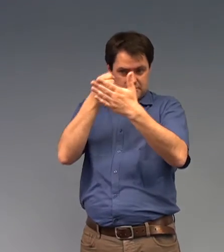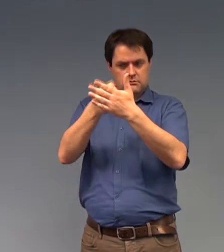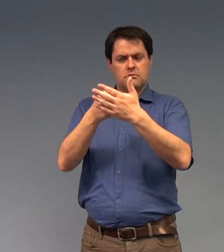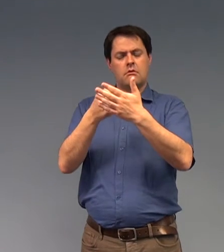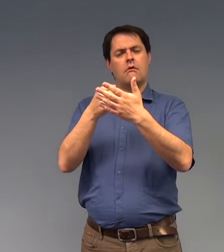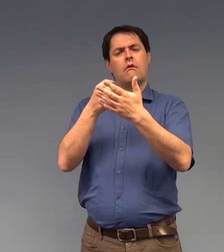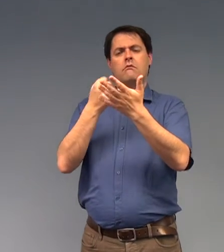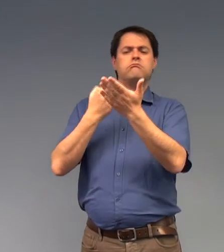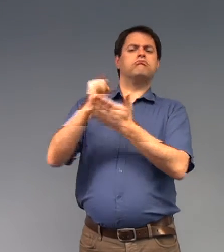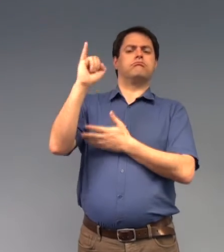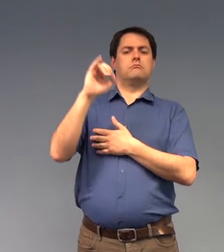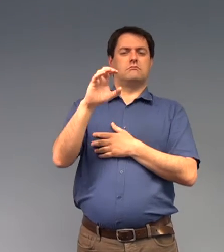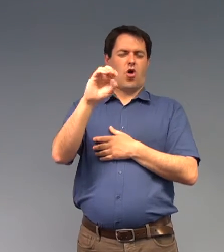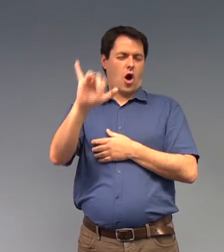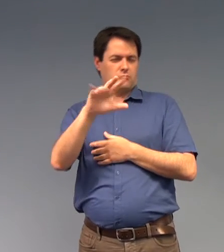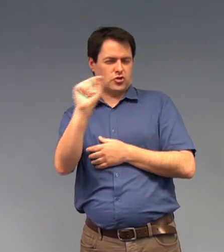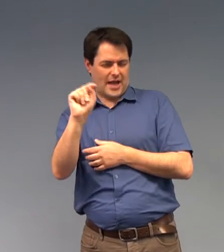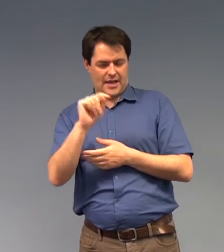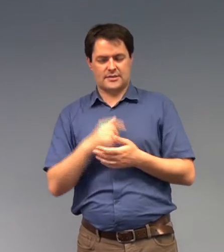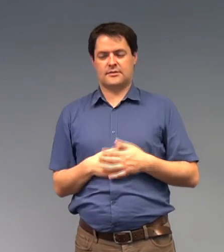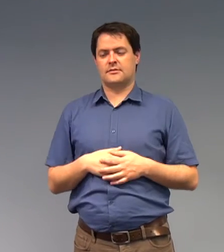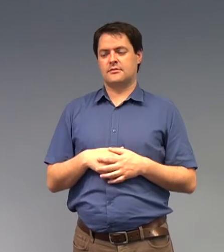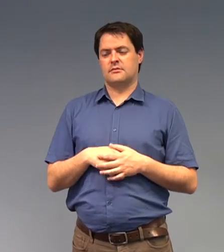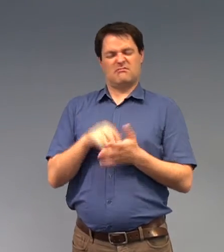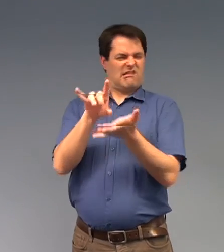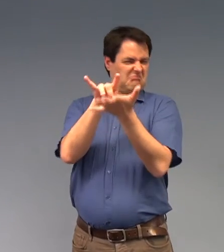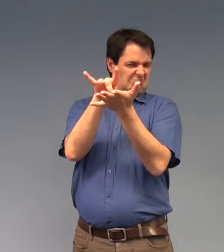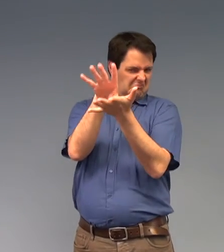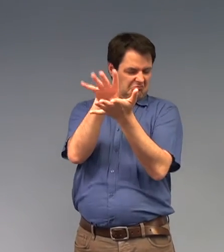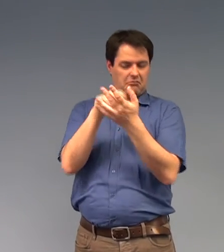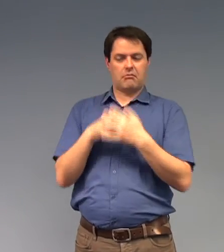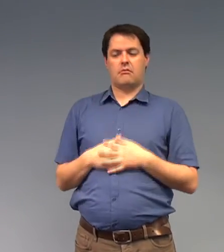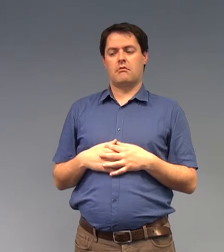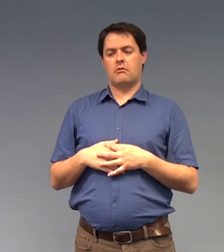And then the verb PROTEST and the verb OBJECT.